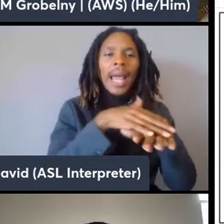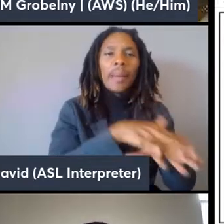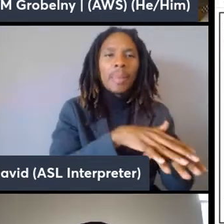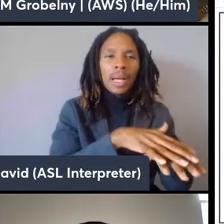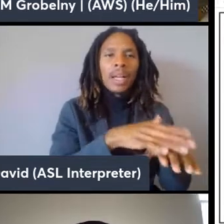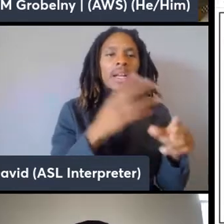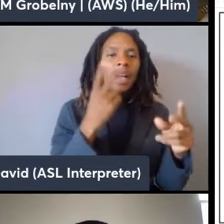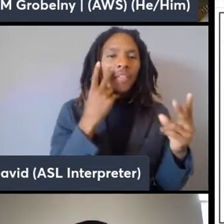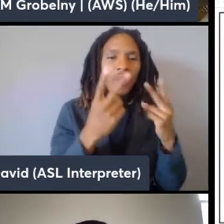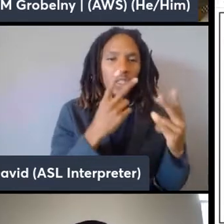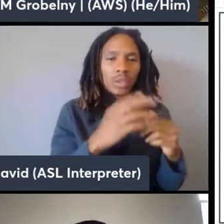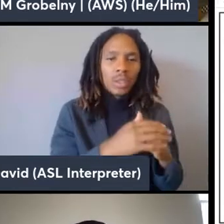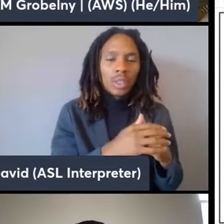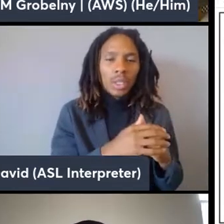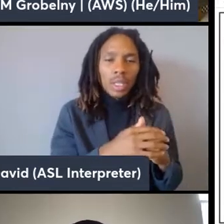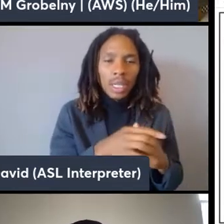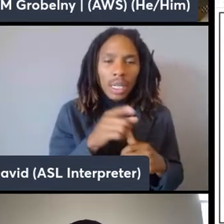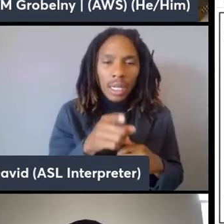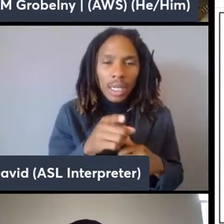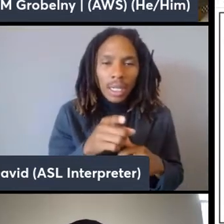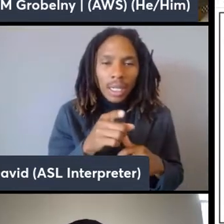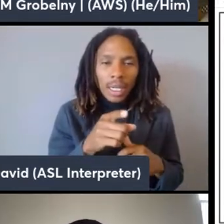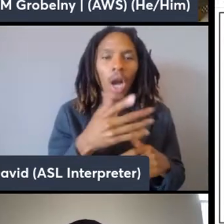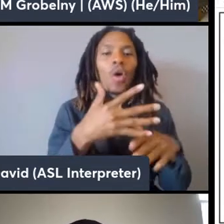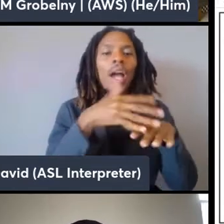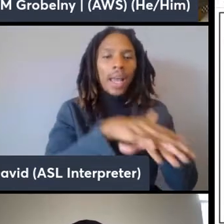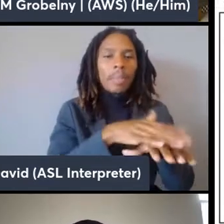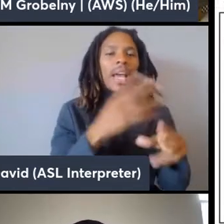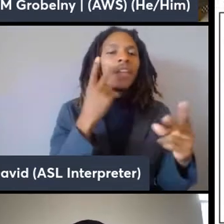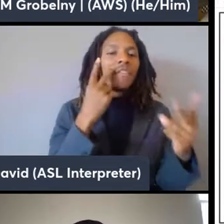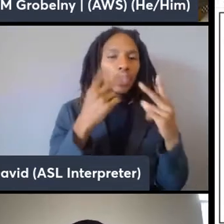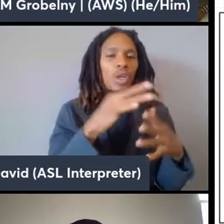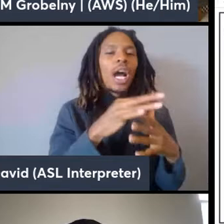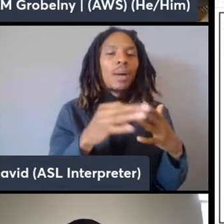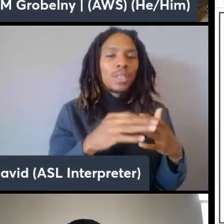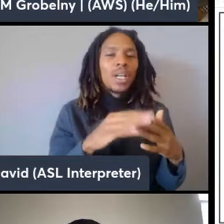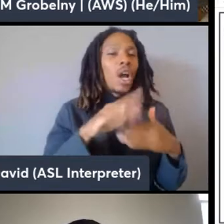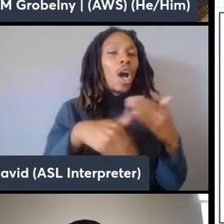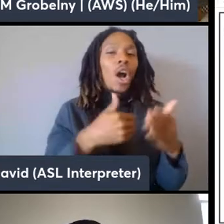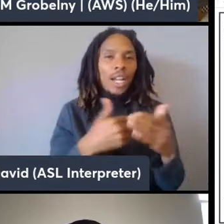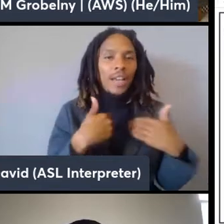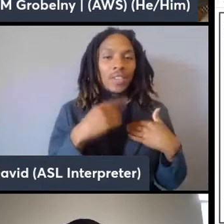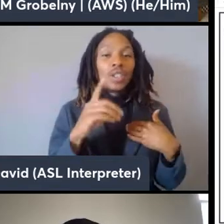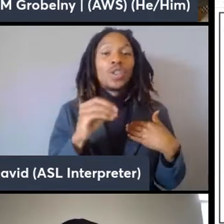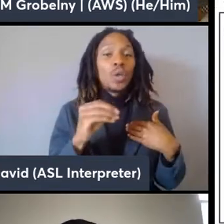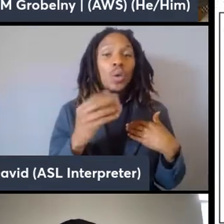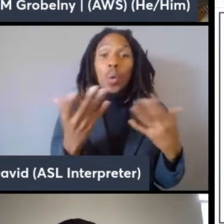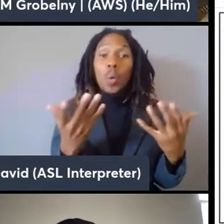the customers see this embed visual option. All they have to do for embedding